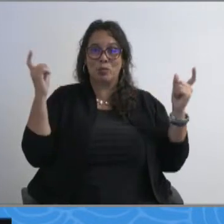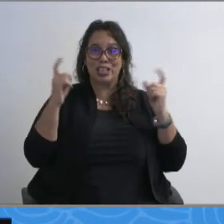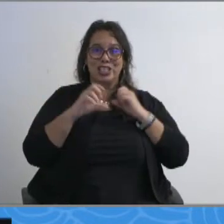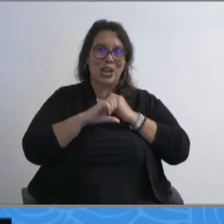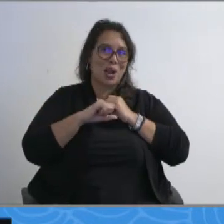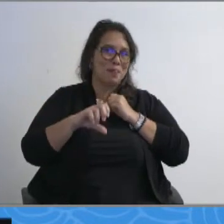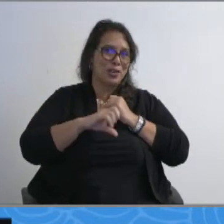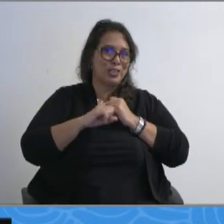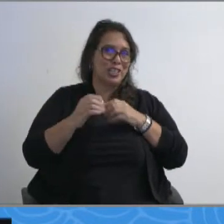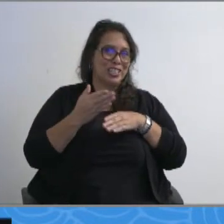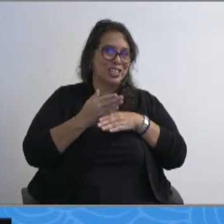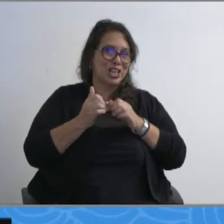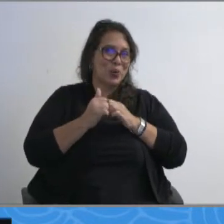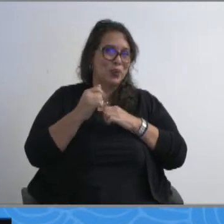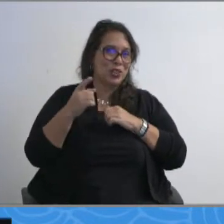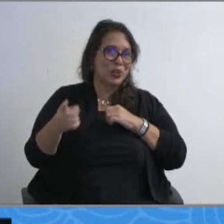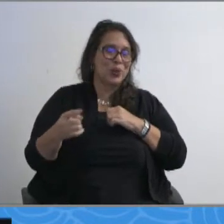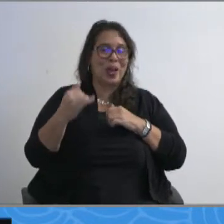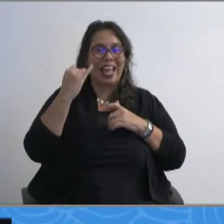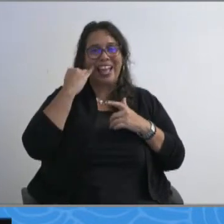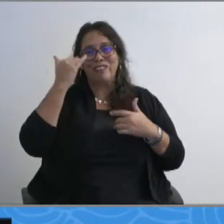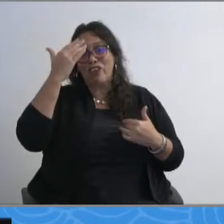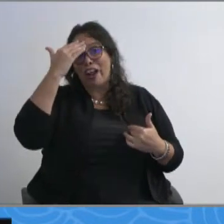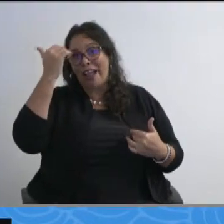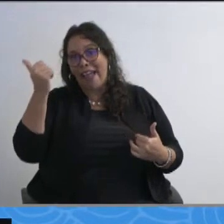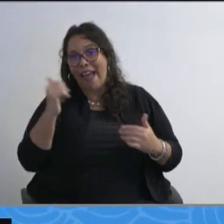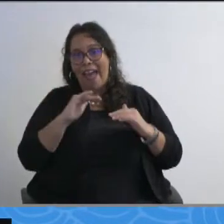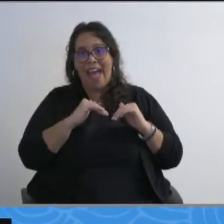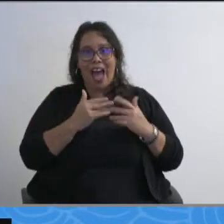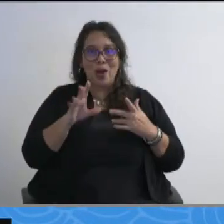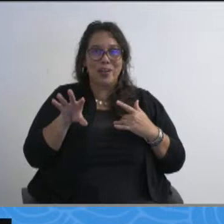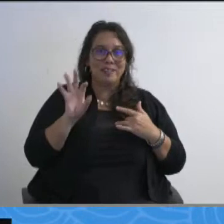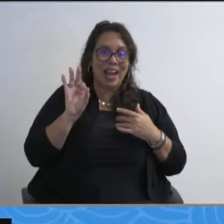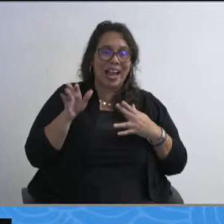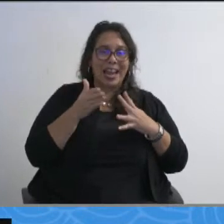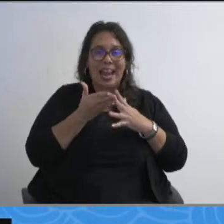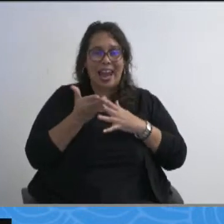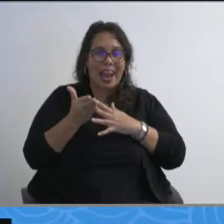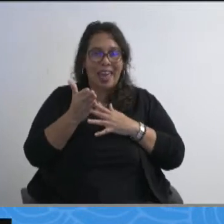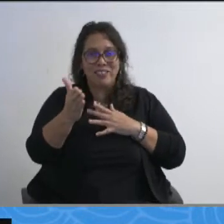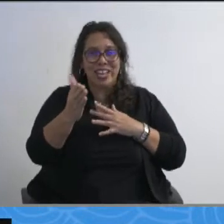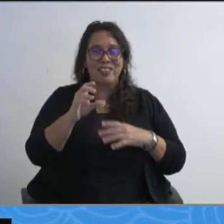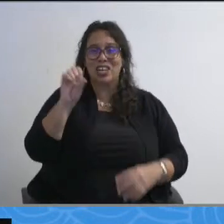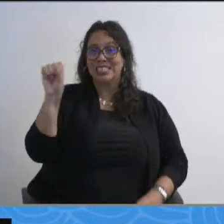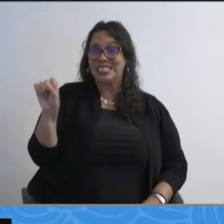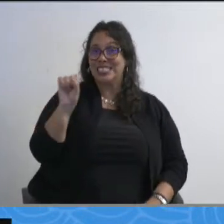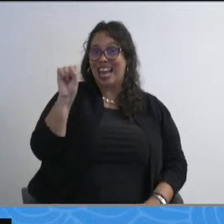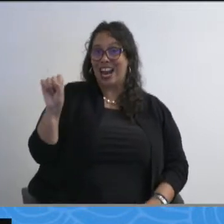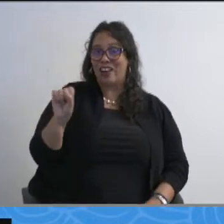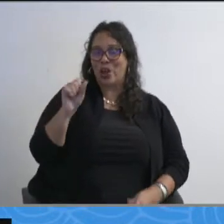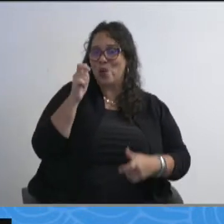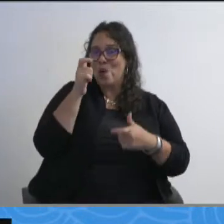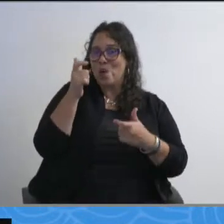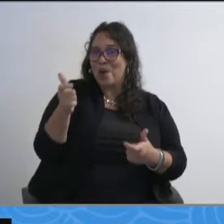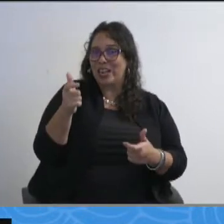that I shared with you in case you forget how to find it and navigate through it on Saturday. You can watch it there also.